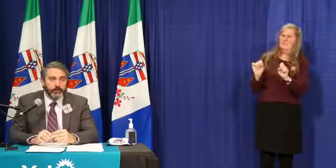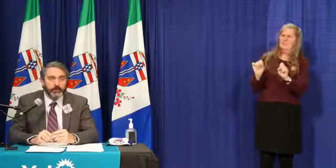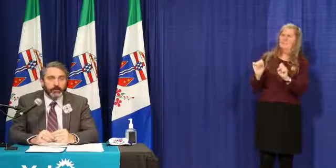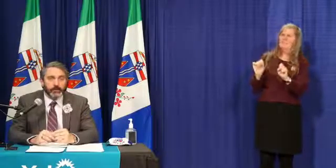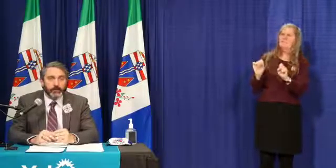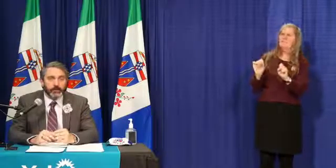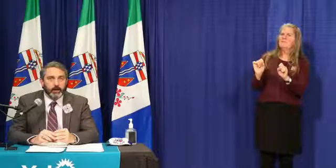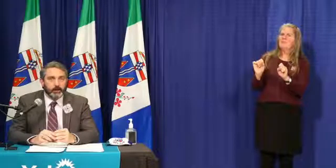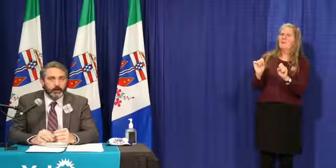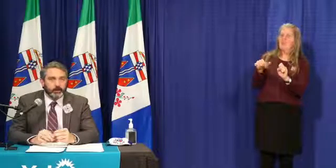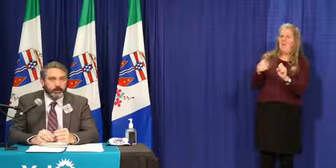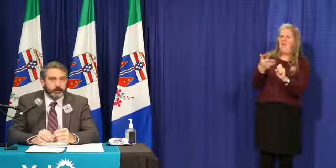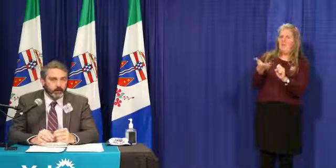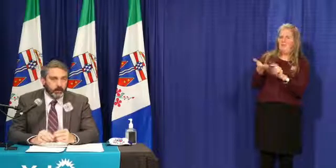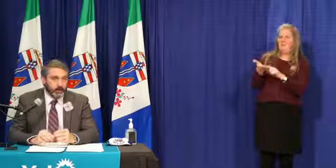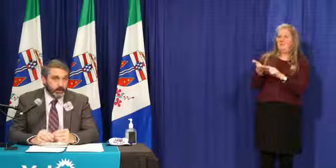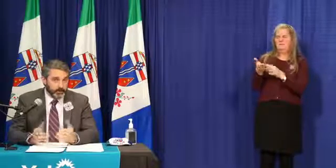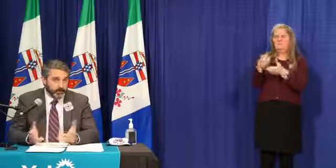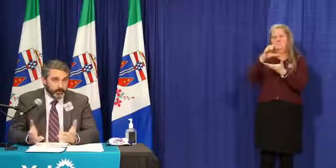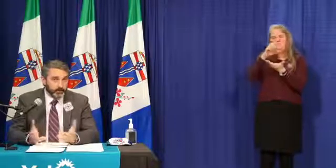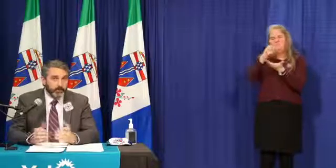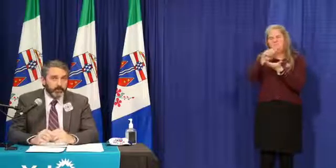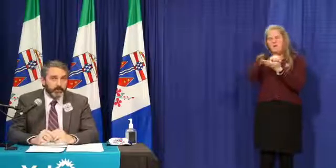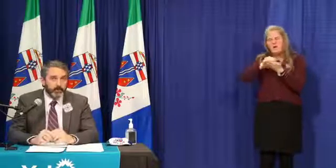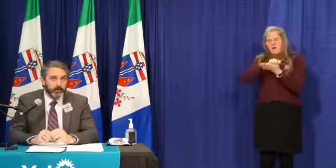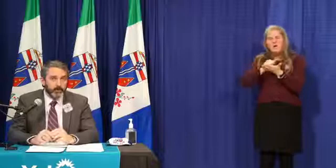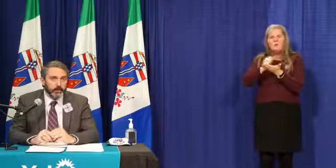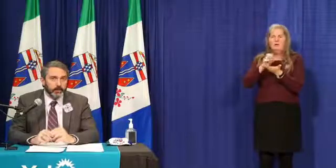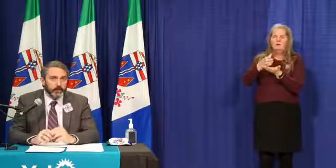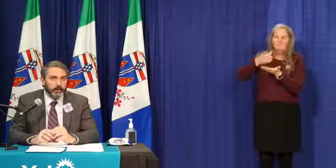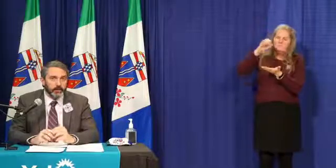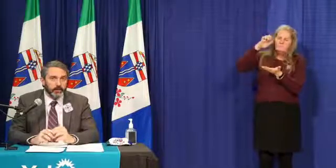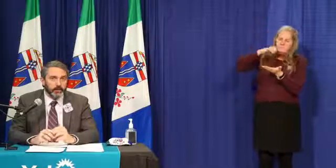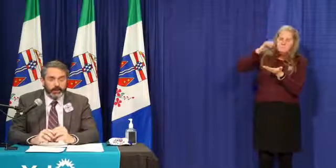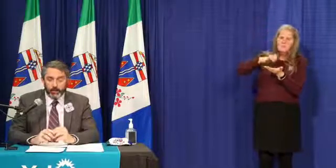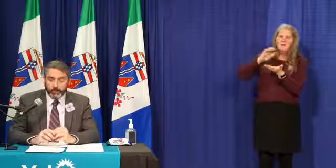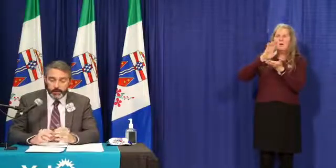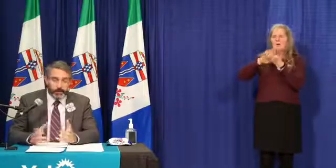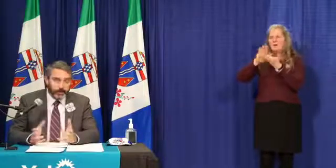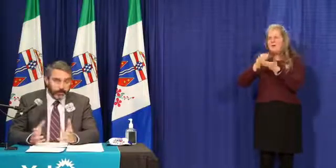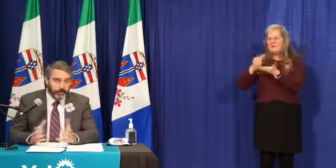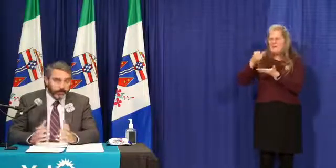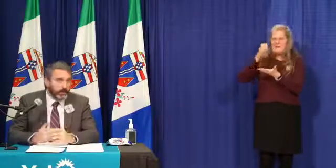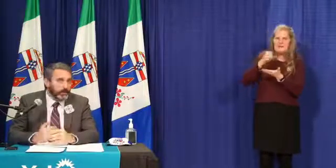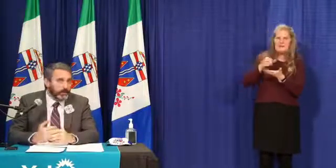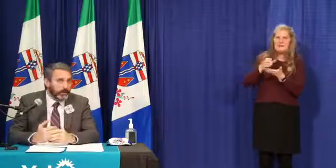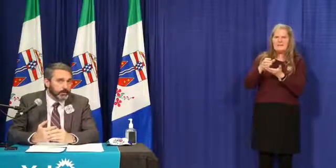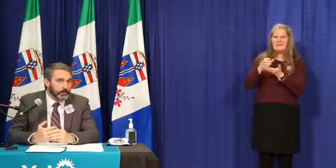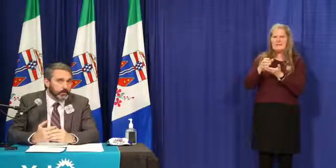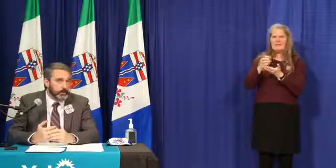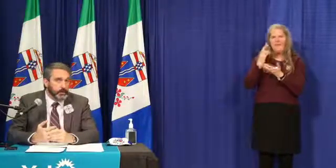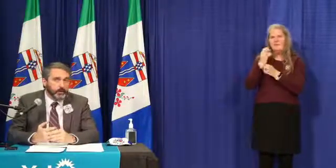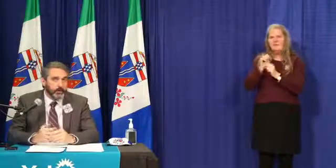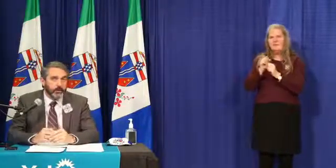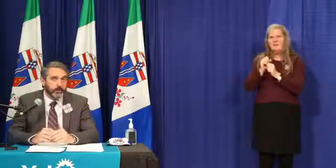using products that are safe to use. I know they are looking into it. I wish I had an update right now